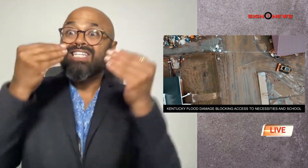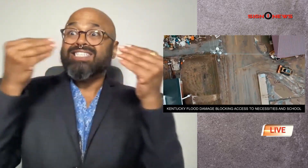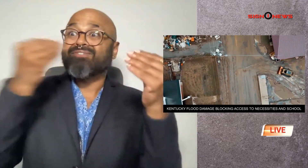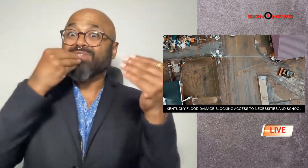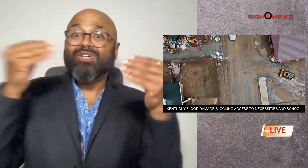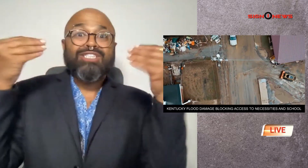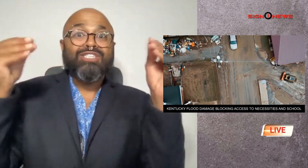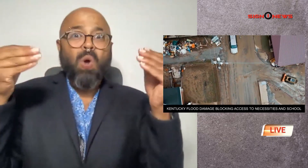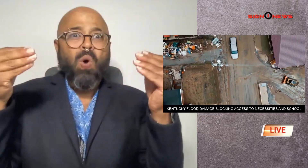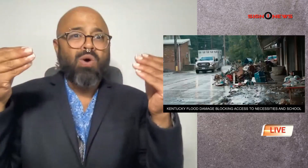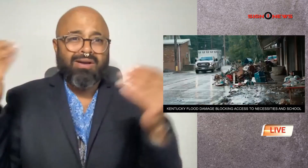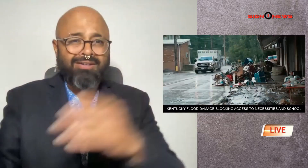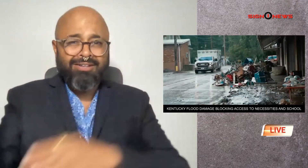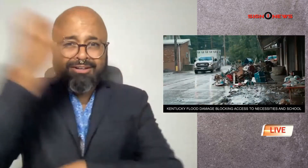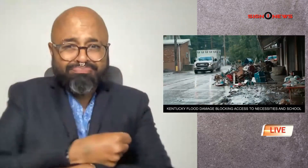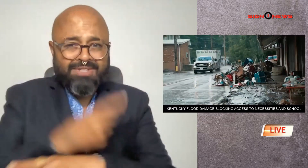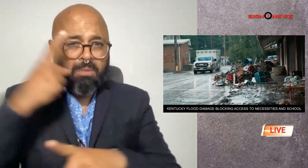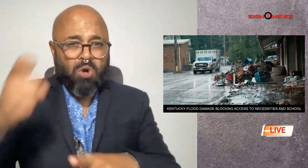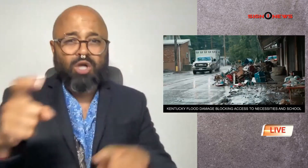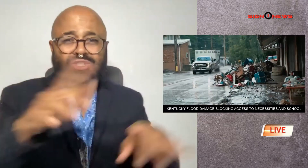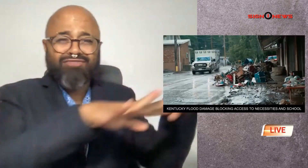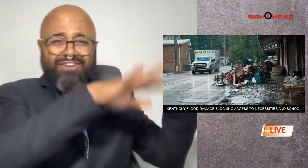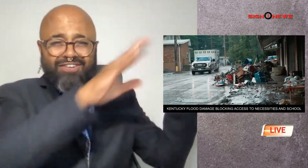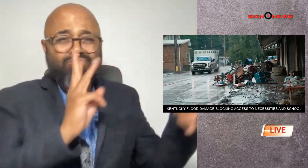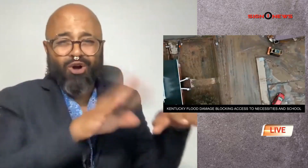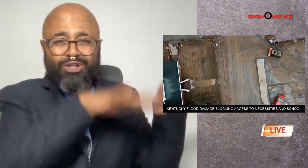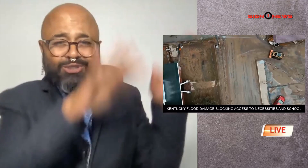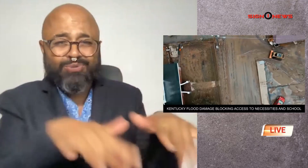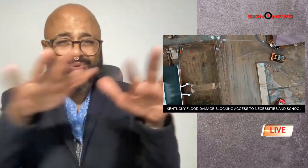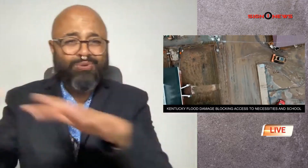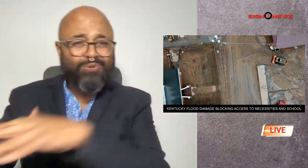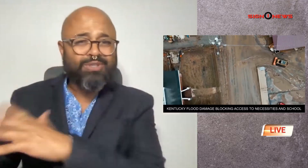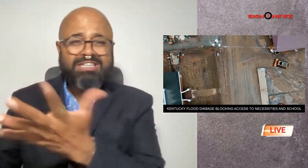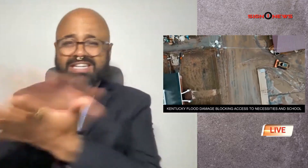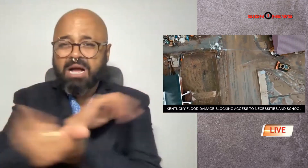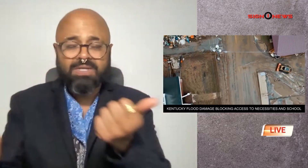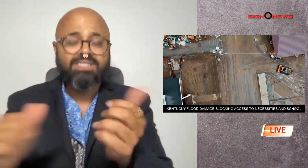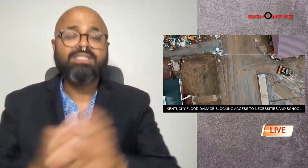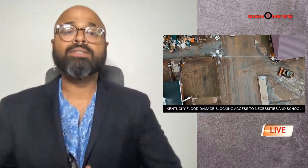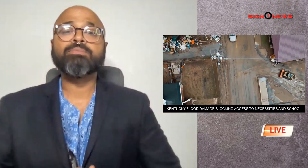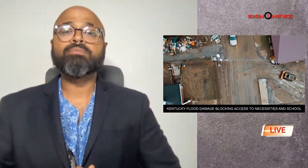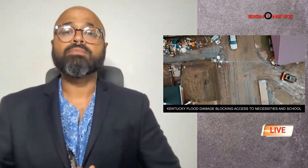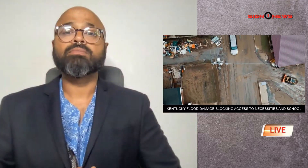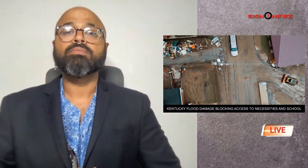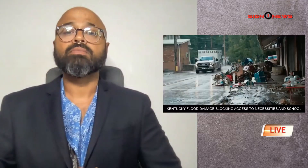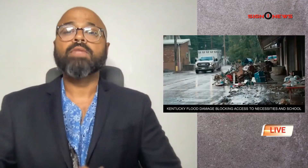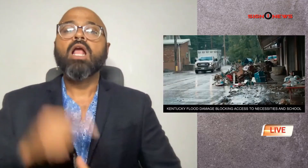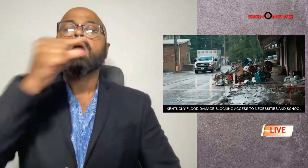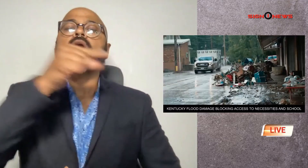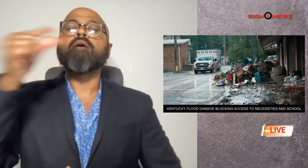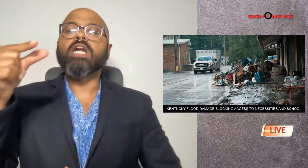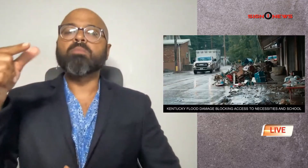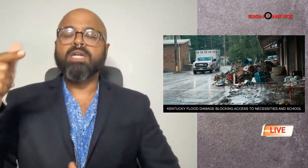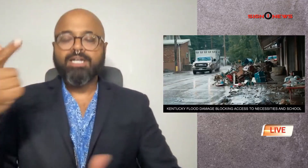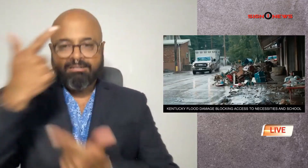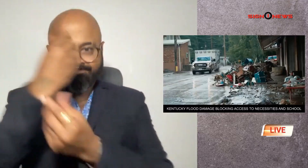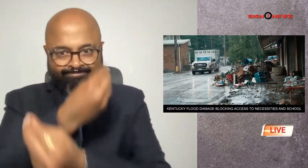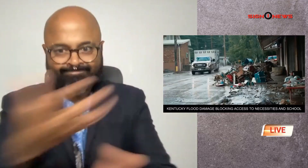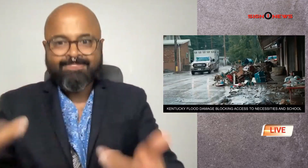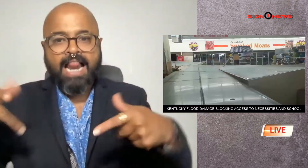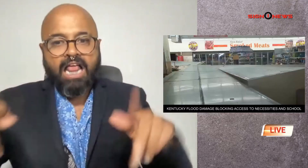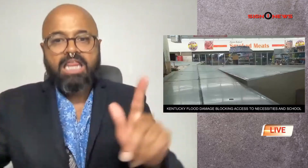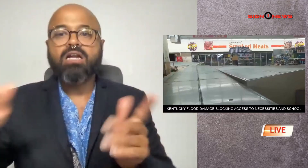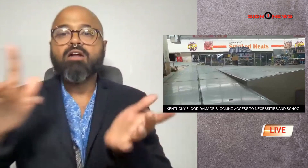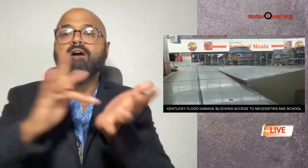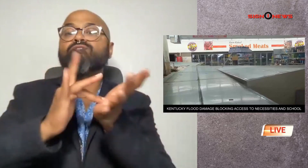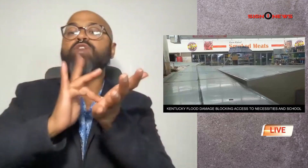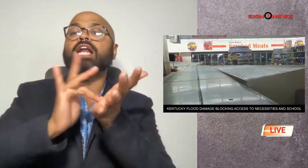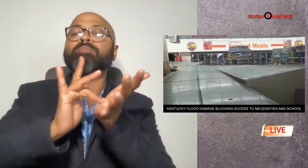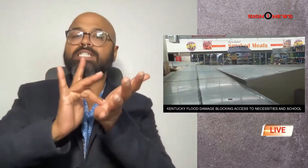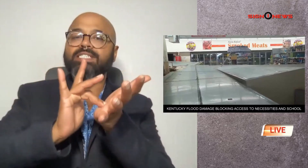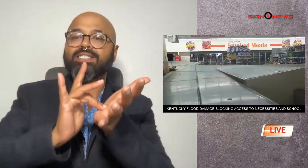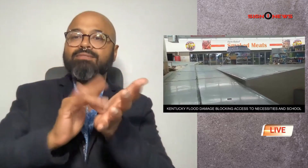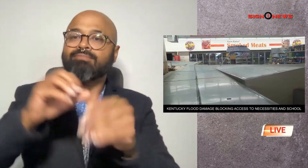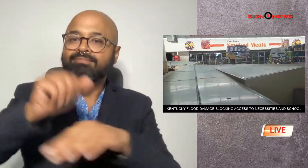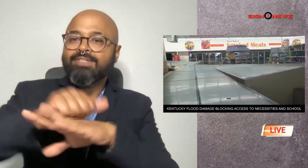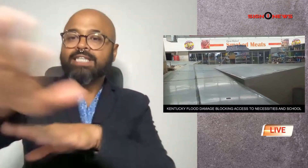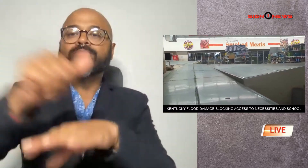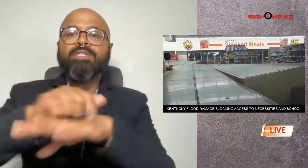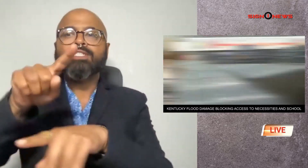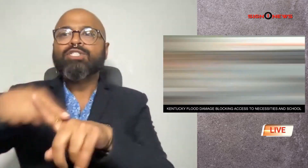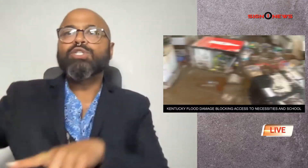some towns only had one grocery store and that store shut down due to flood damage the government